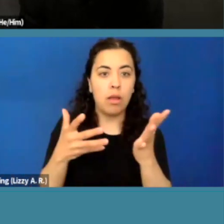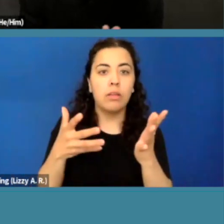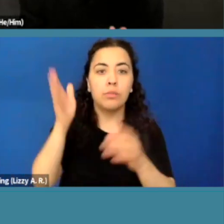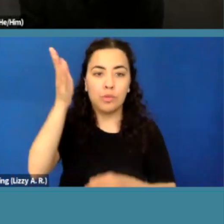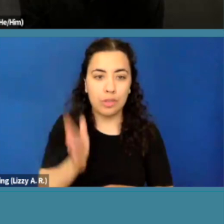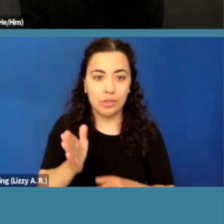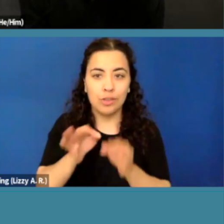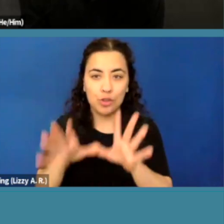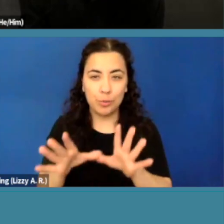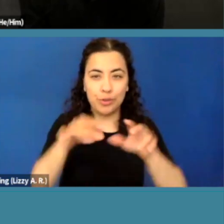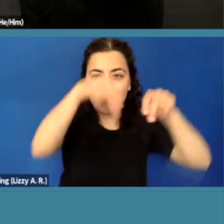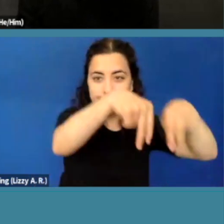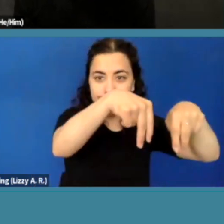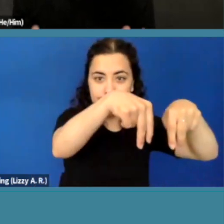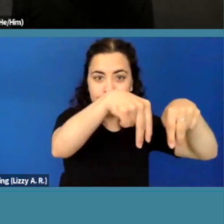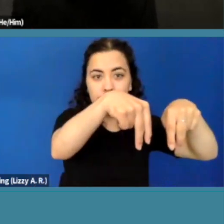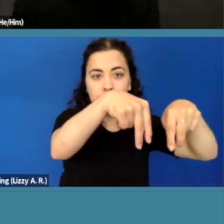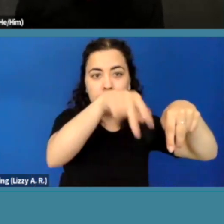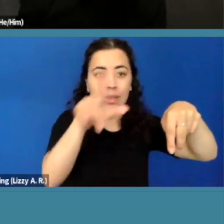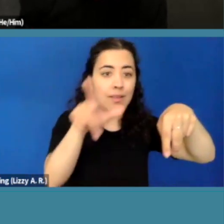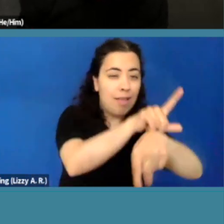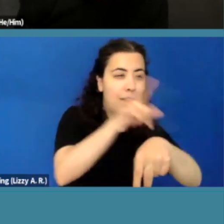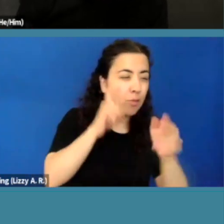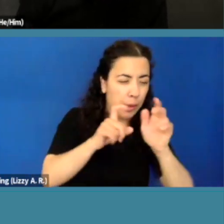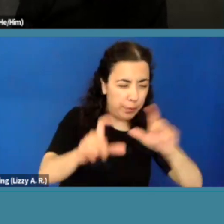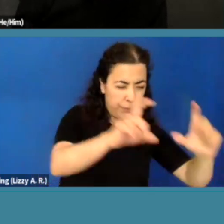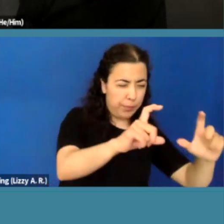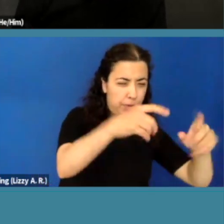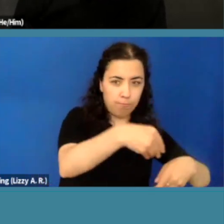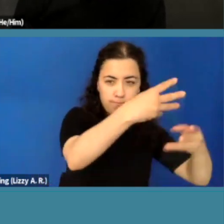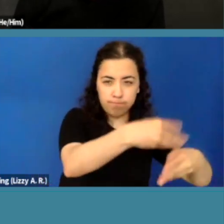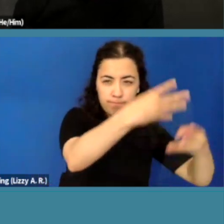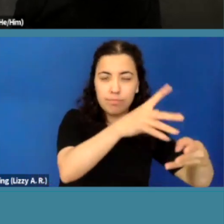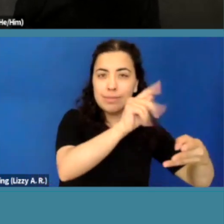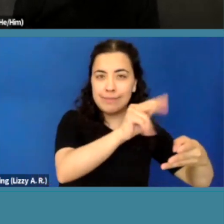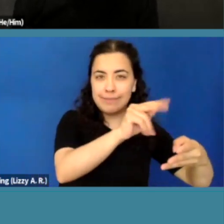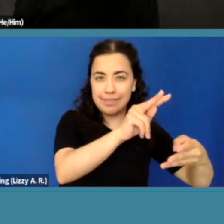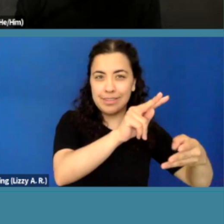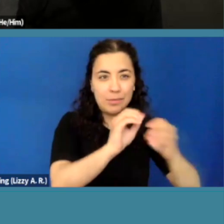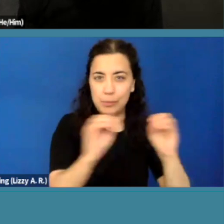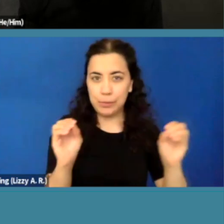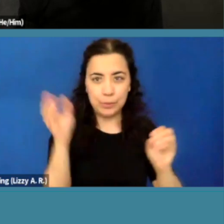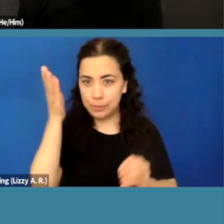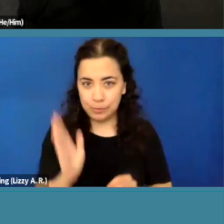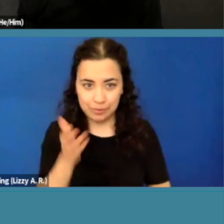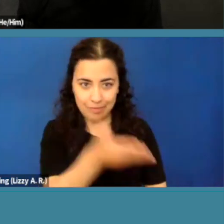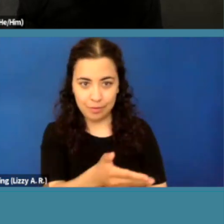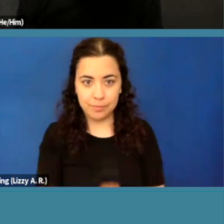And then to the left of that, you see solely a television with captions on it and no presenter. Next slide, please.